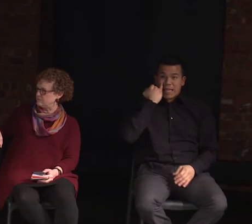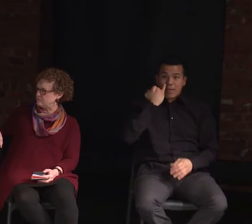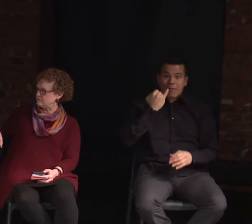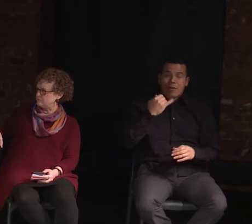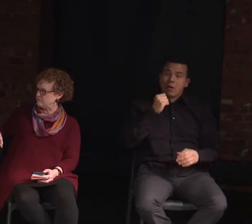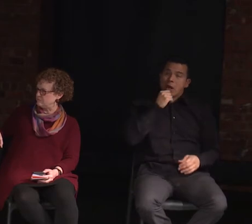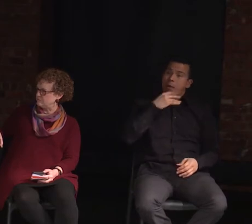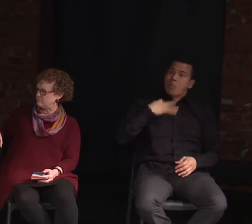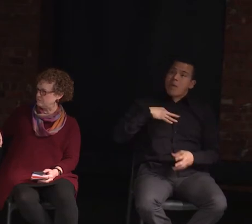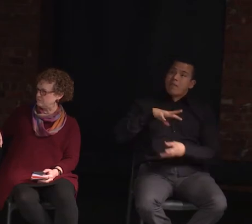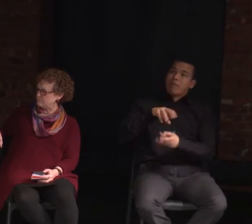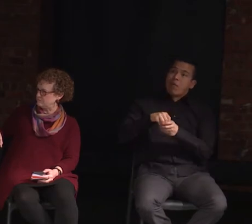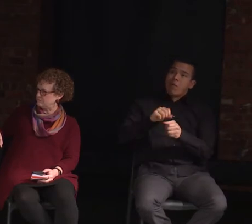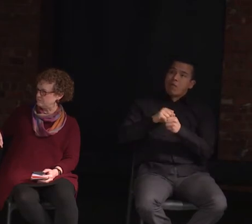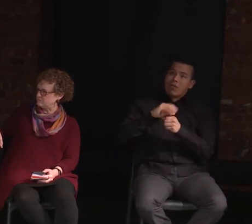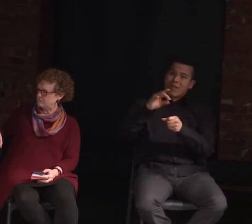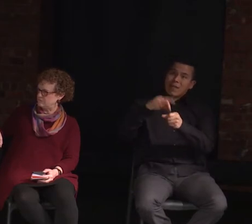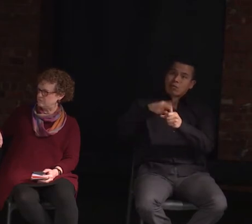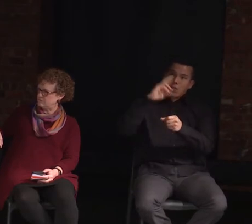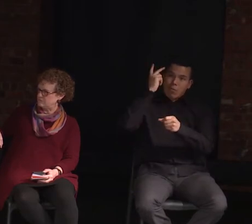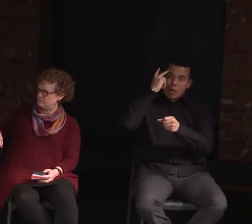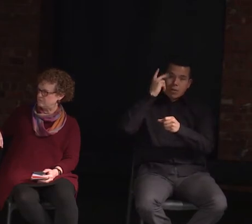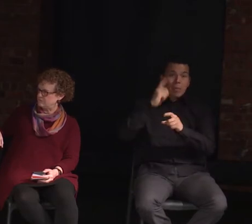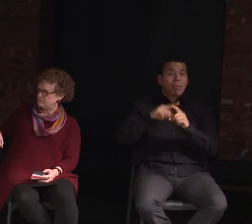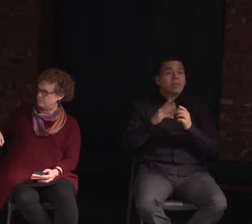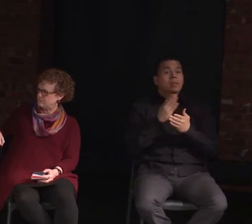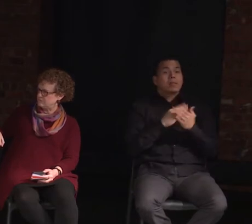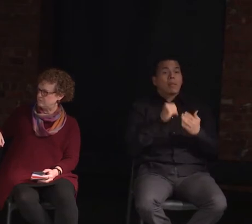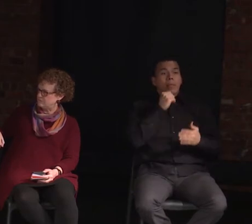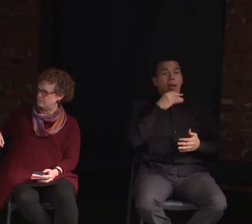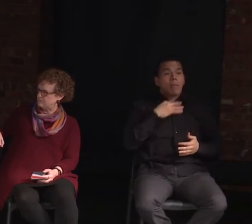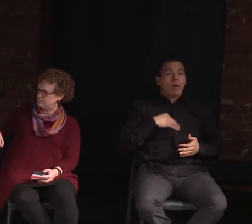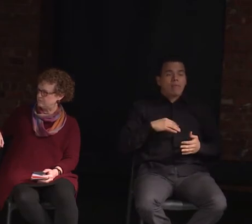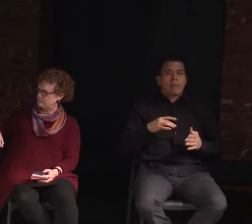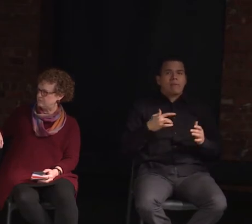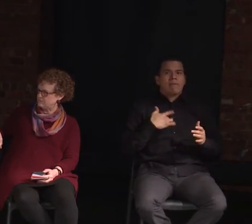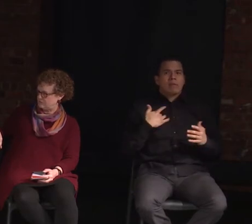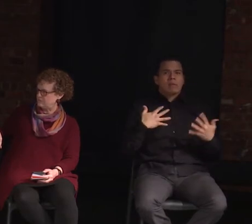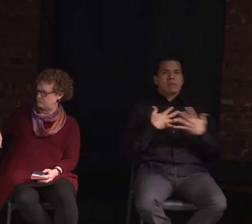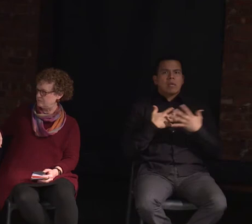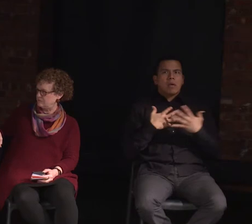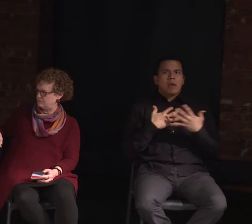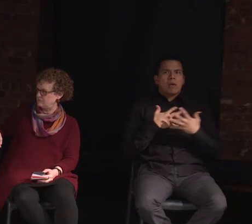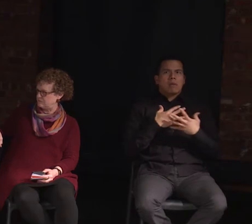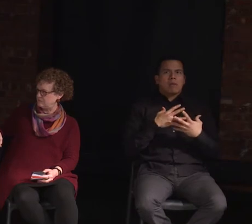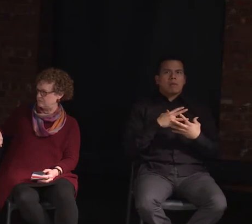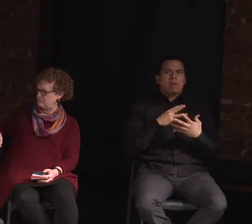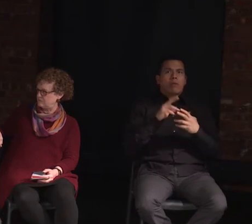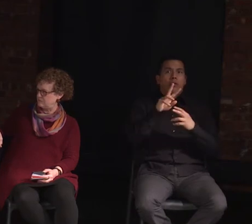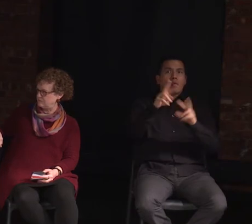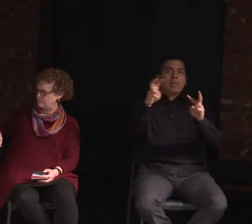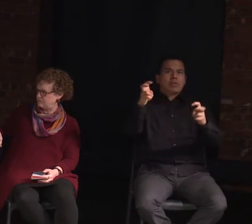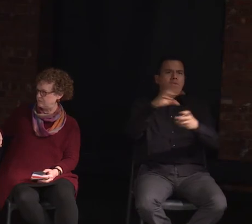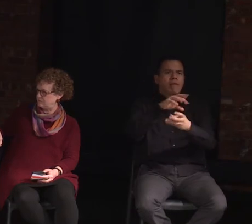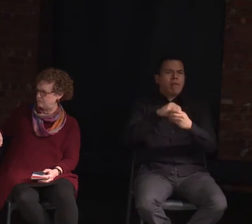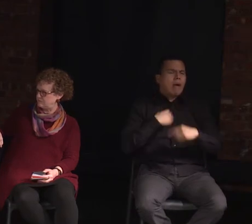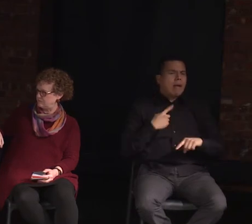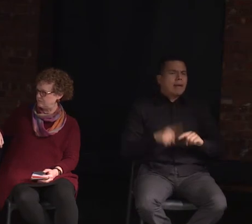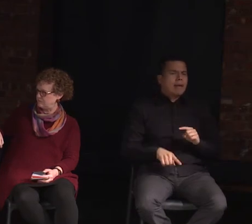That scares people off from getting involved in issues. One of the things that was really important at that session at Ford, and I think we had,